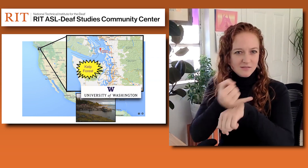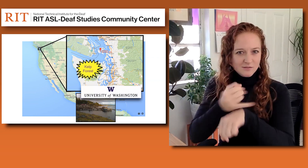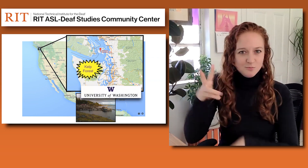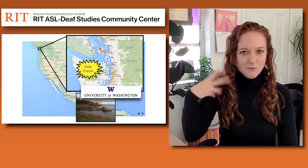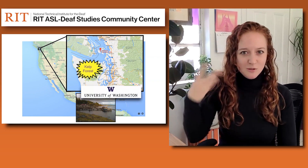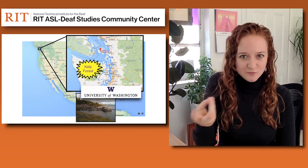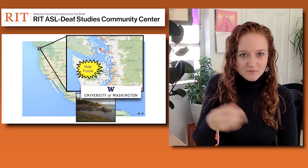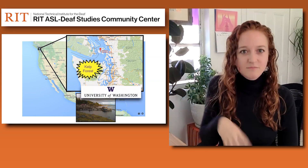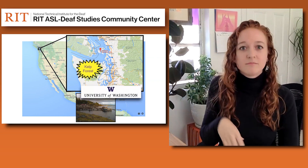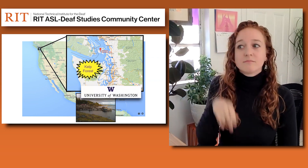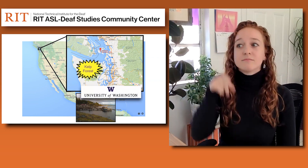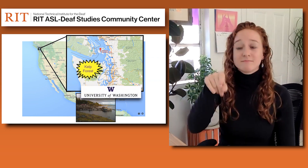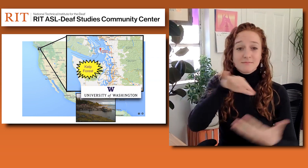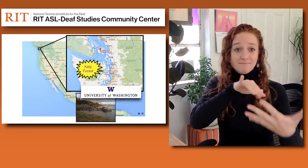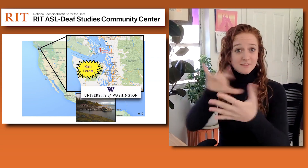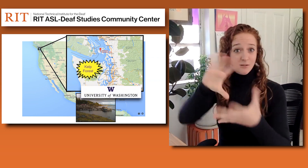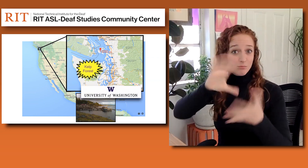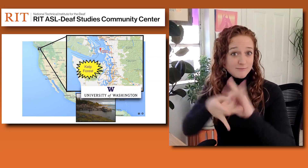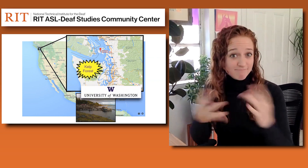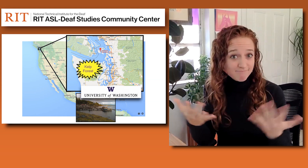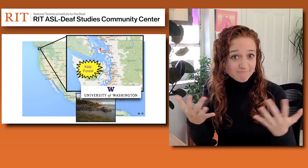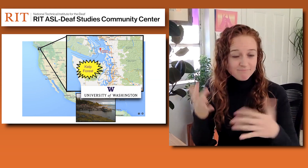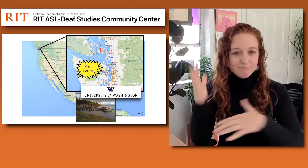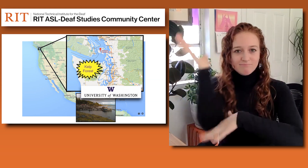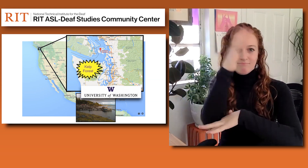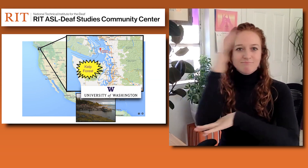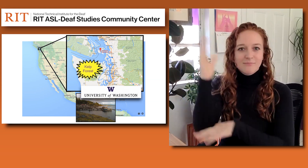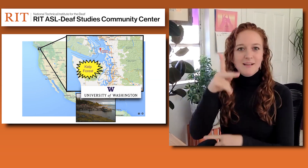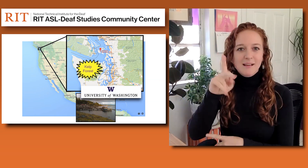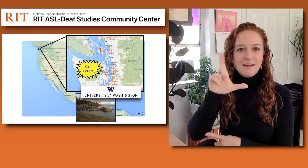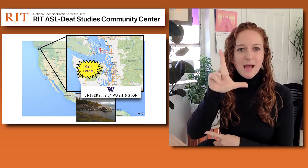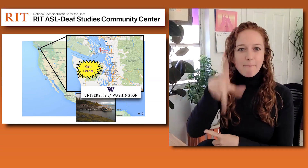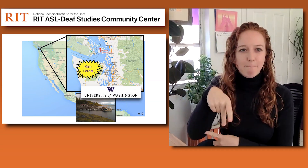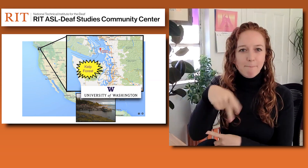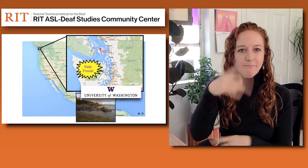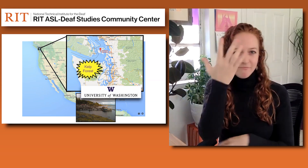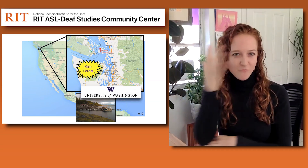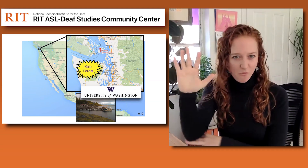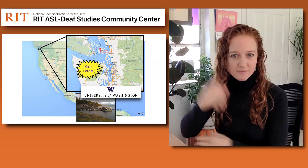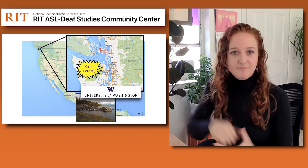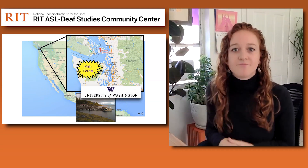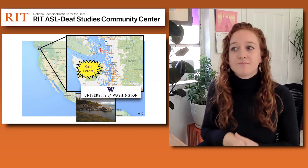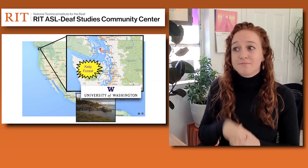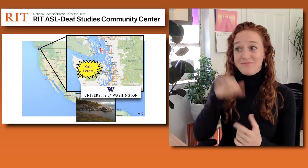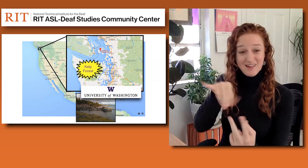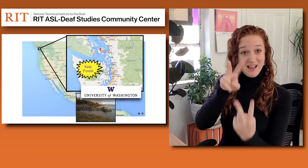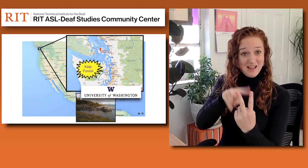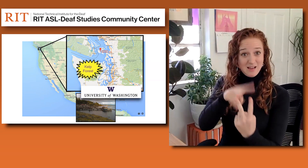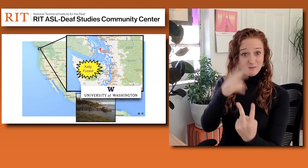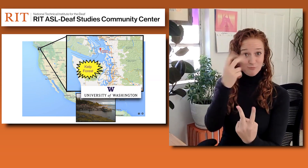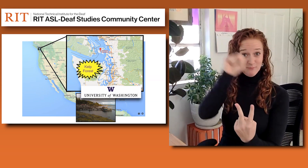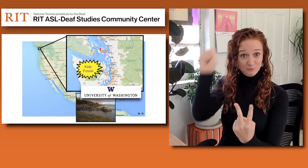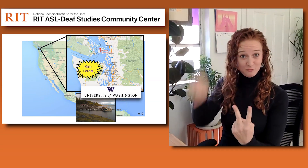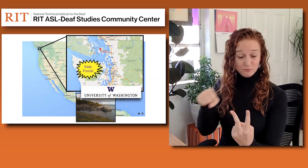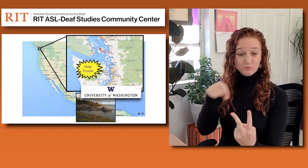on San Juan Island in Washington State, and there I did a lot of thinking